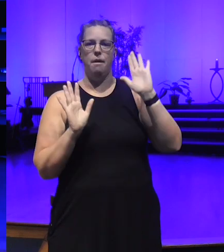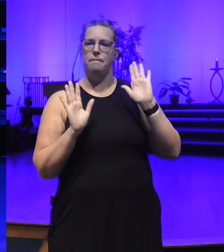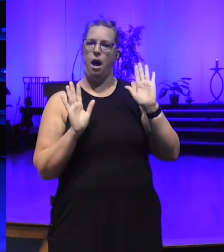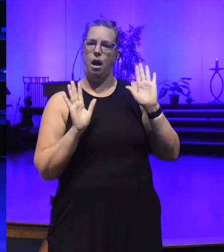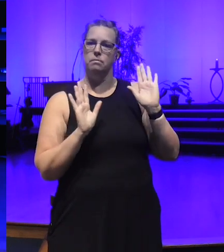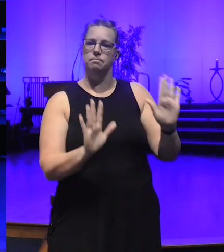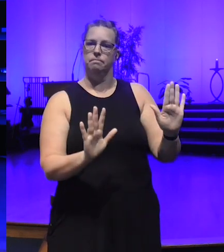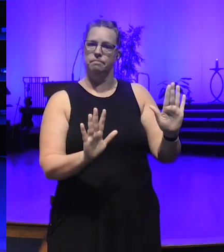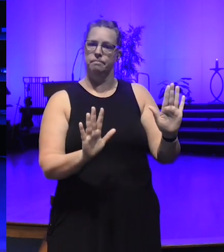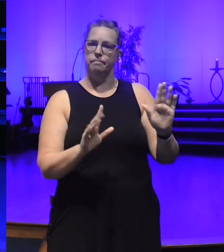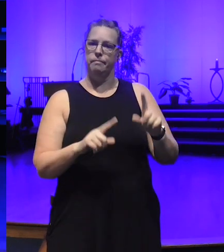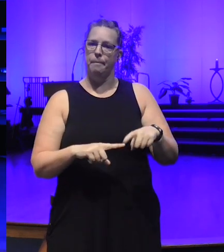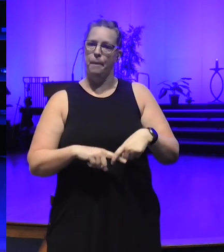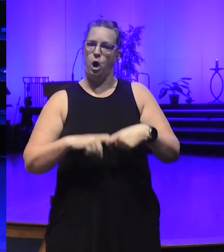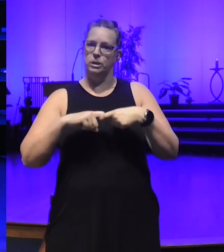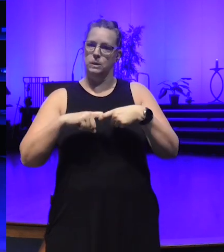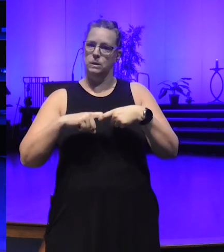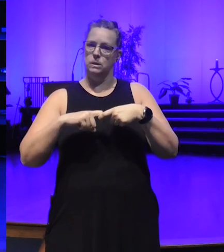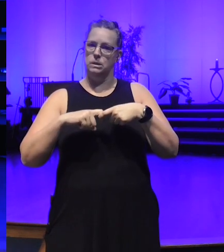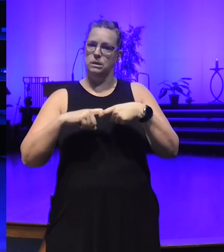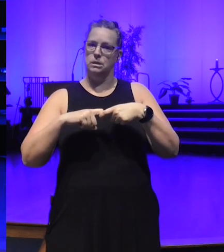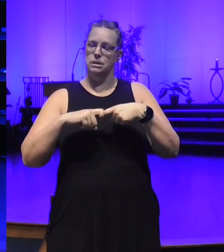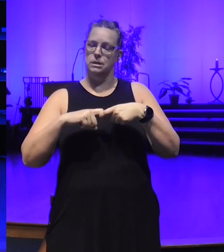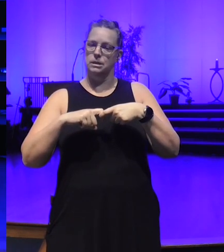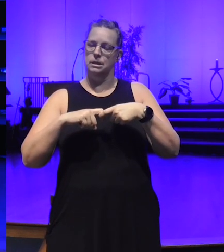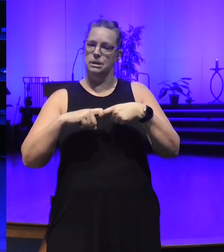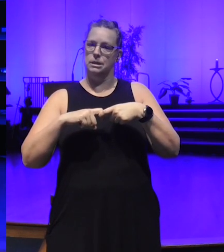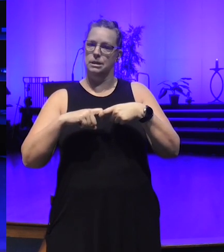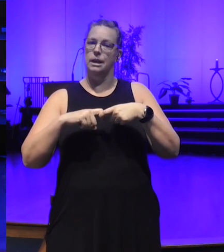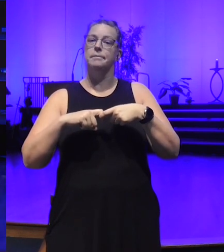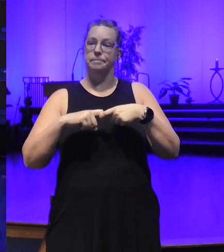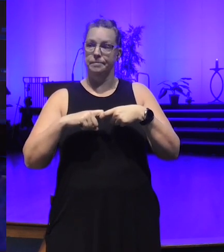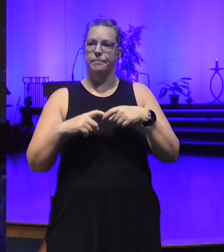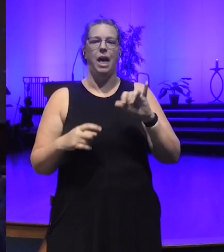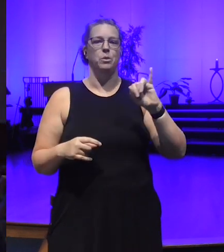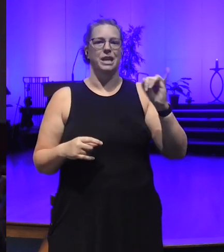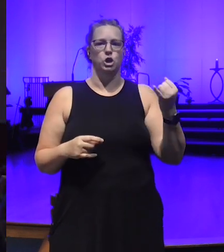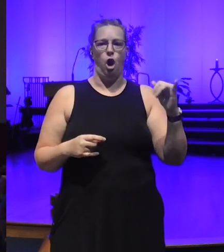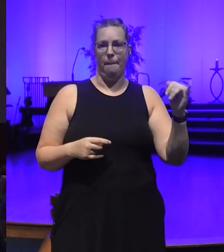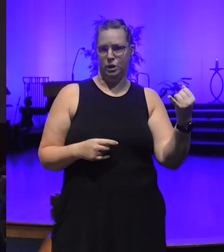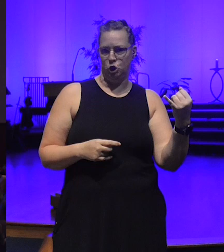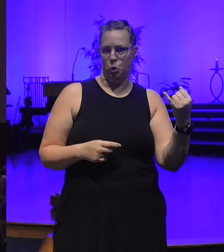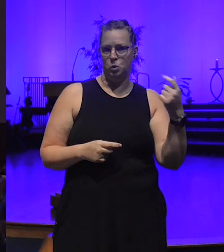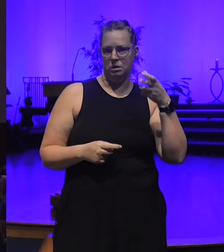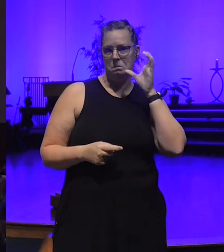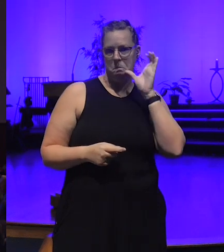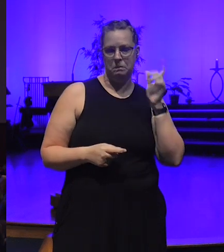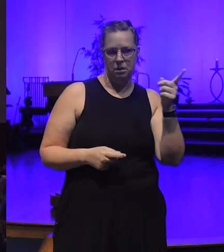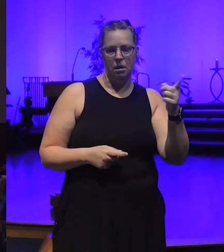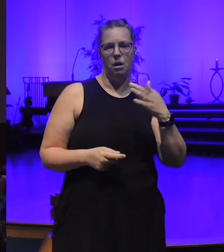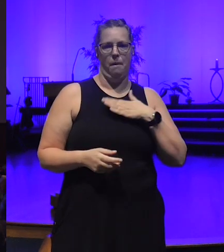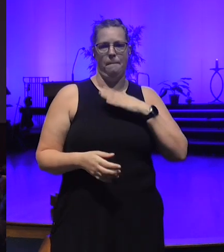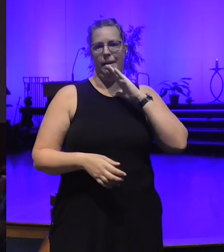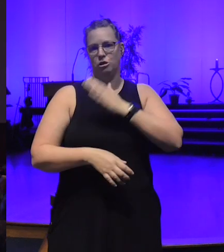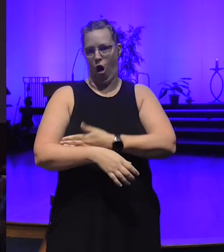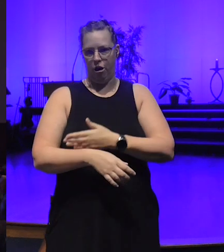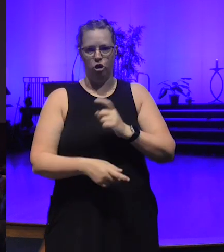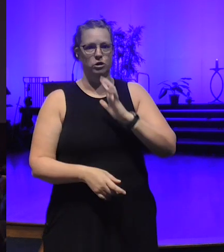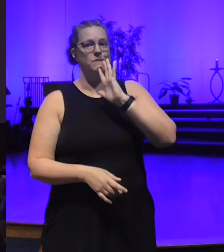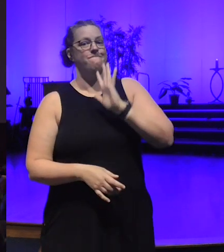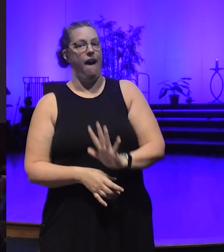nice pass I was at Jamba Juice with my daughter a few weeks ago she's 5 years old and I said Nancy